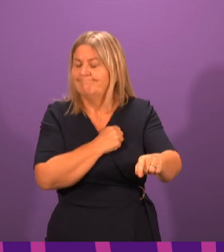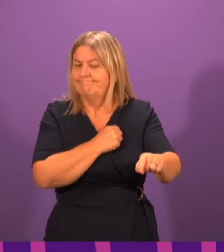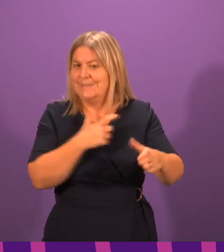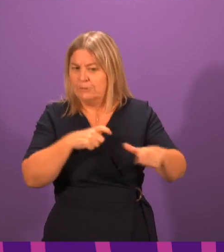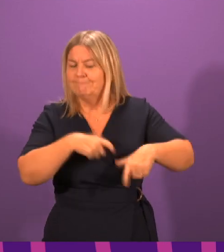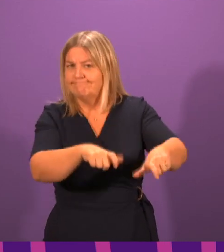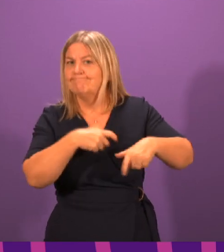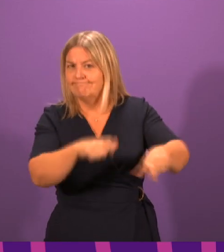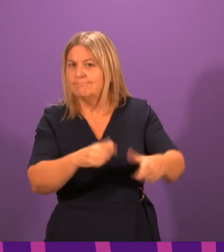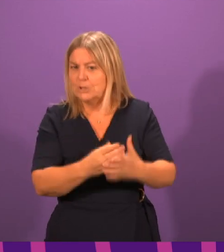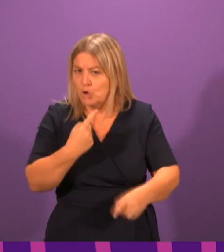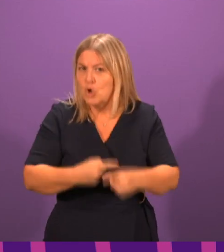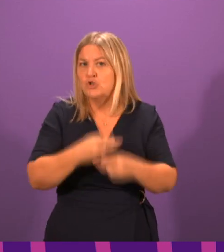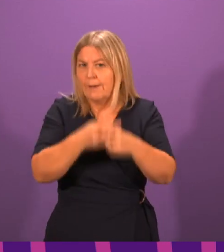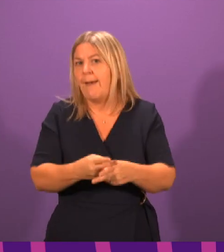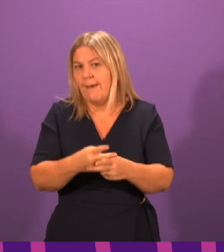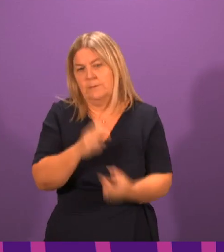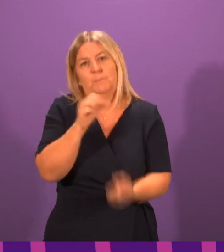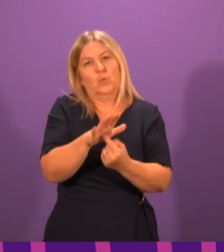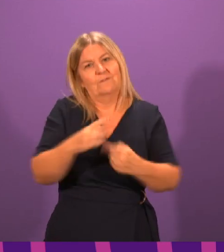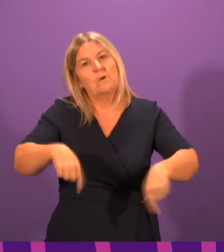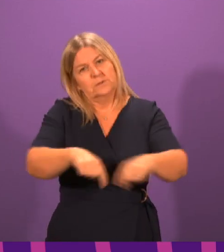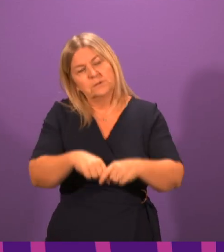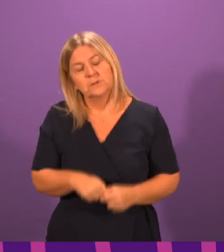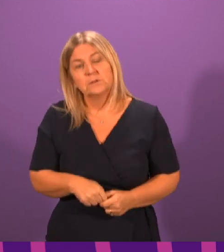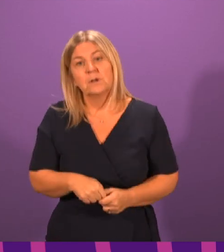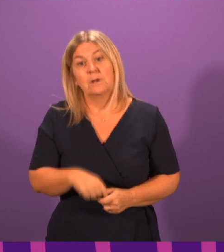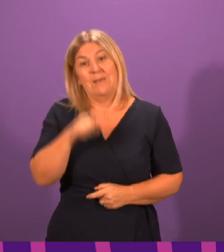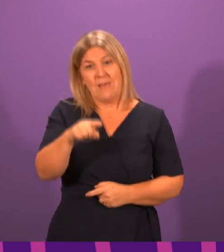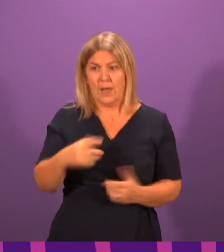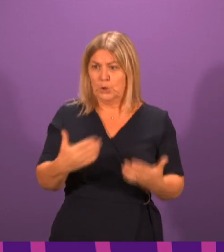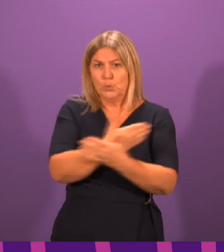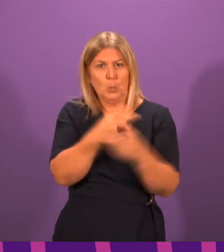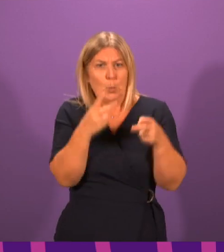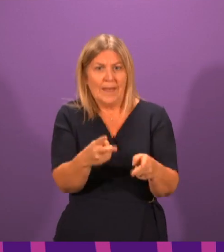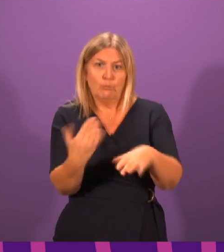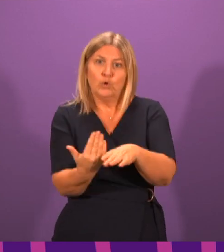redesign urgent care all the more important. That redesign work, which is being undertaken with the